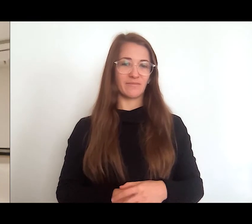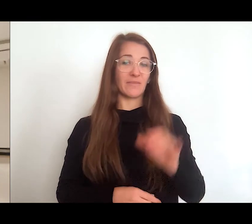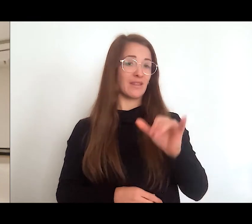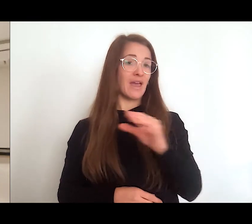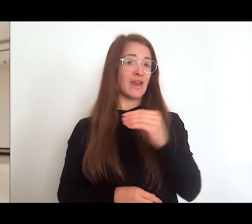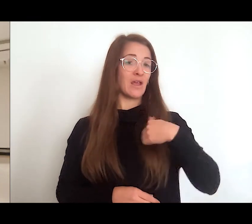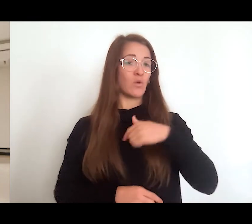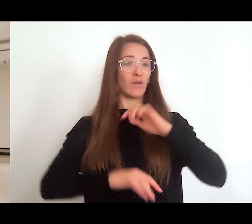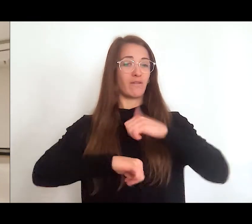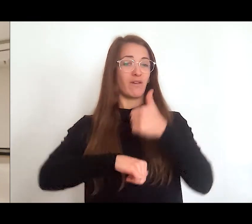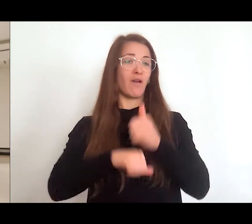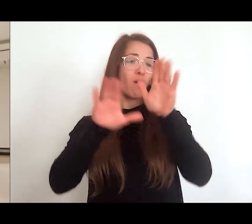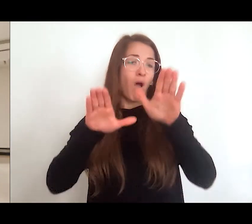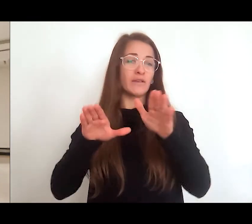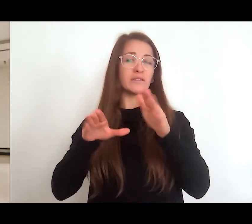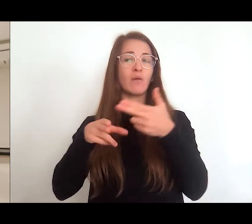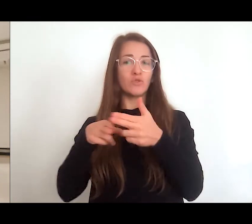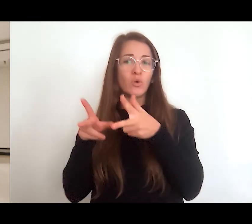DOING THOSE AND WE HAVE PUT